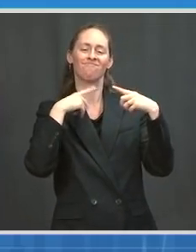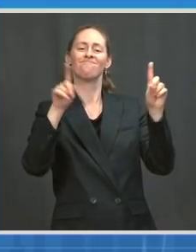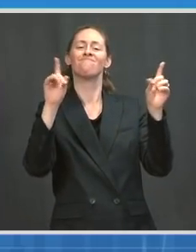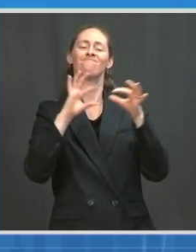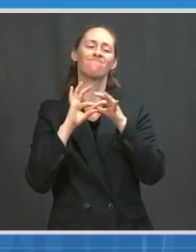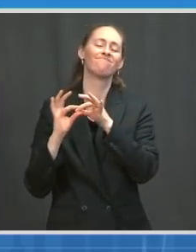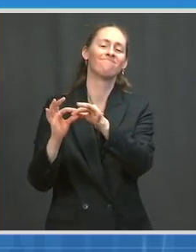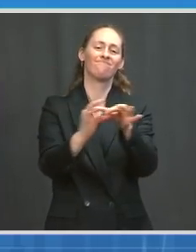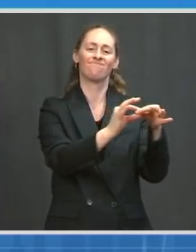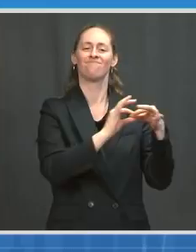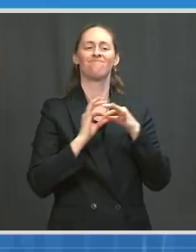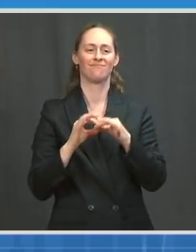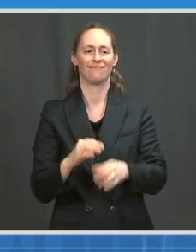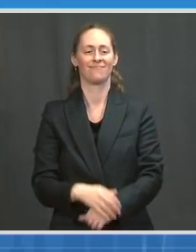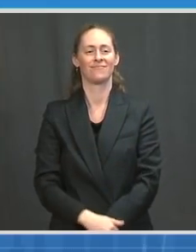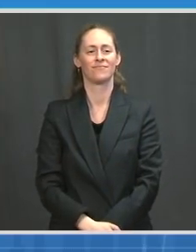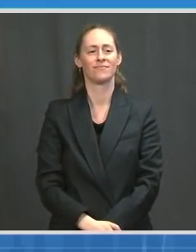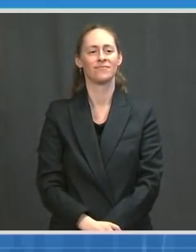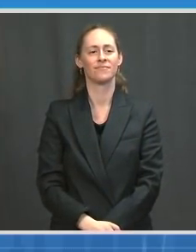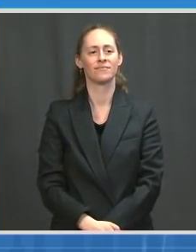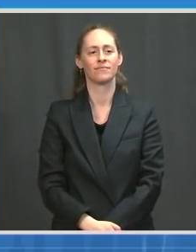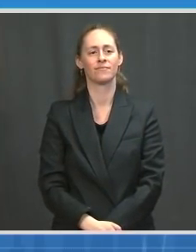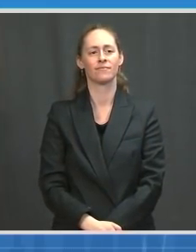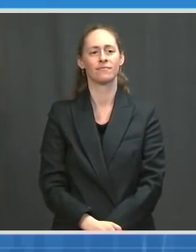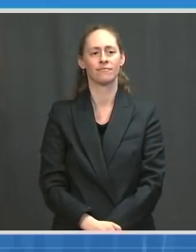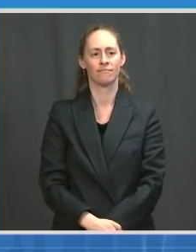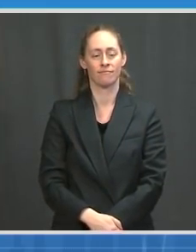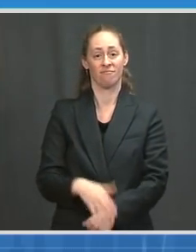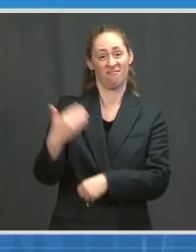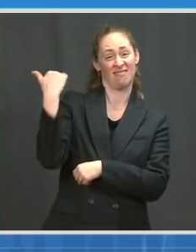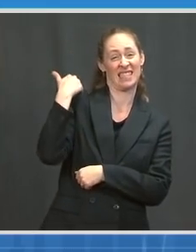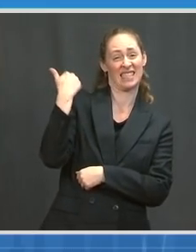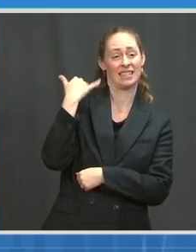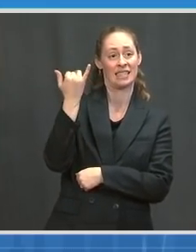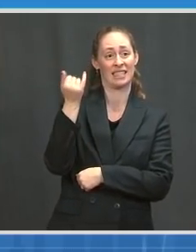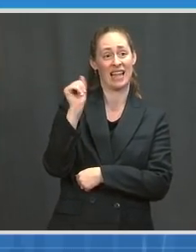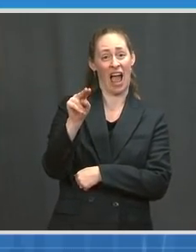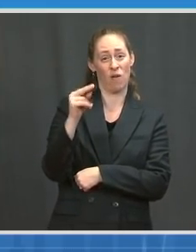or wanted to get vaccinated as soon as they can. That number is over 60 percent today, according to Kaiser.